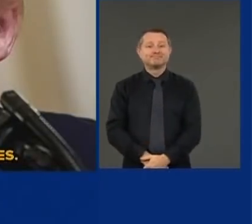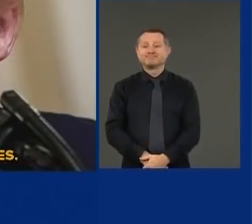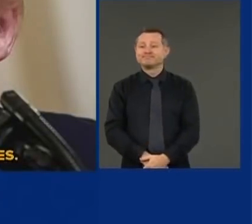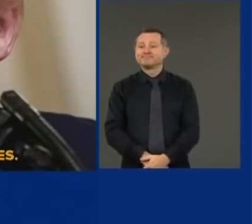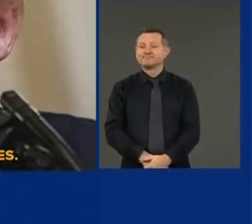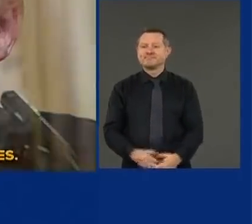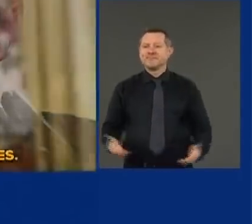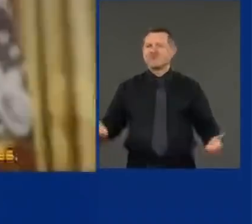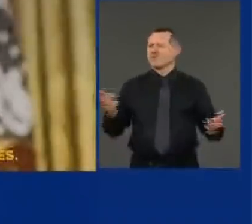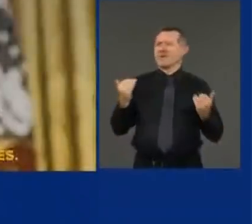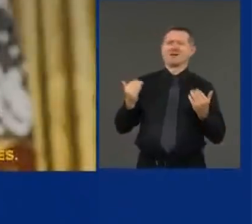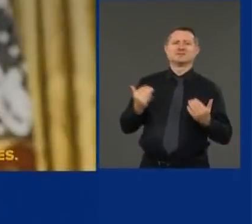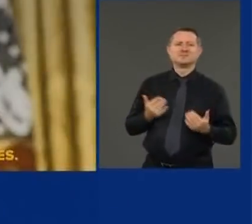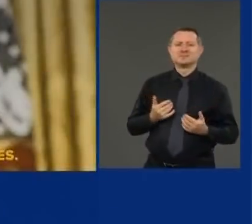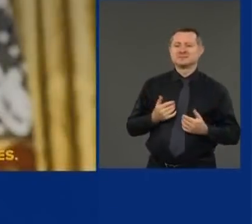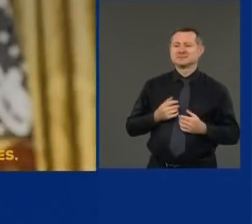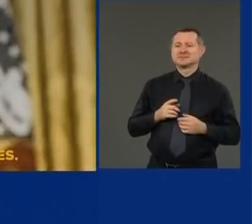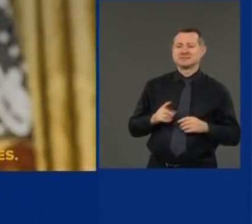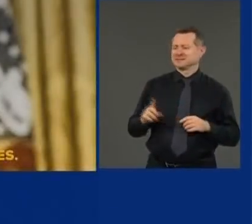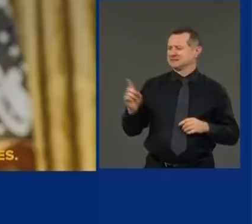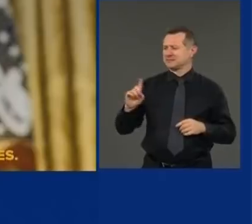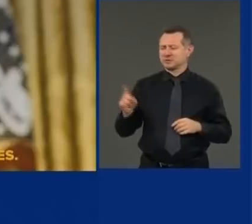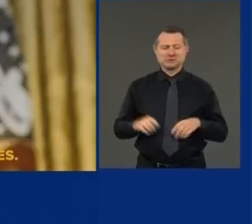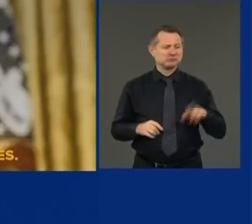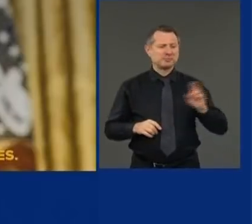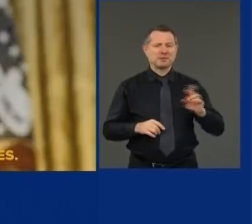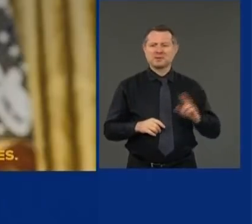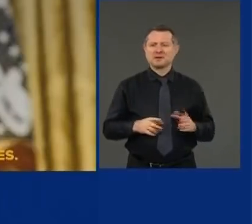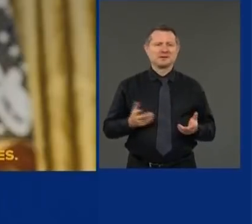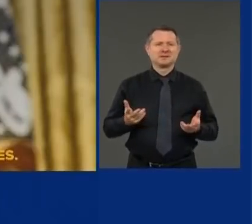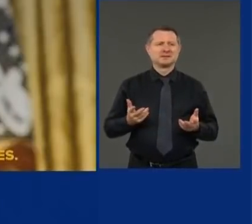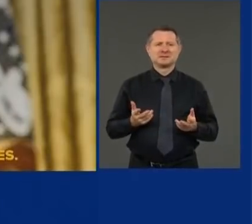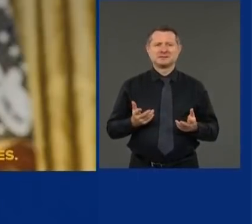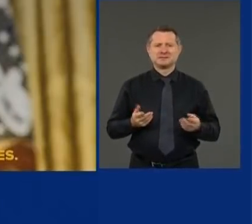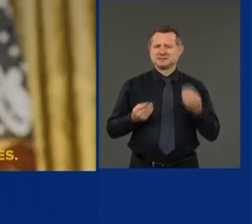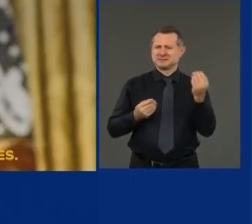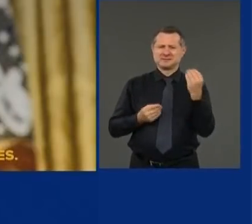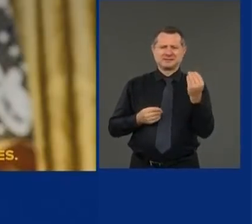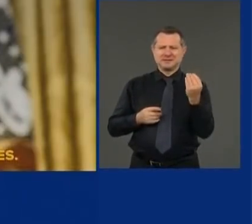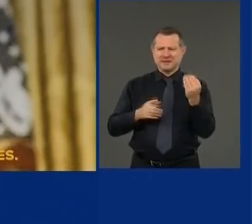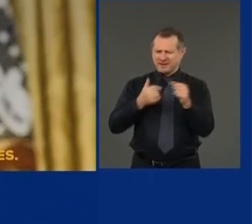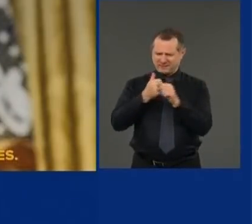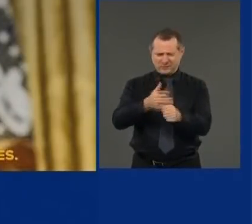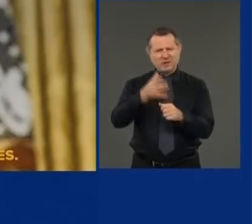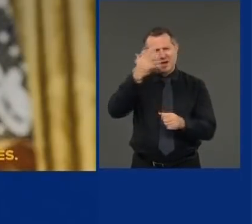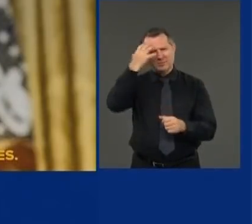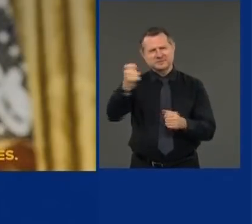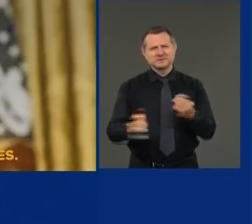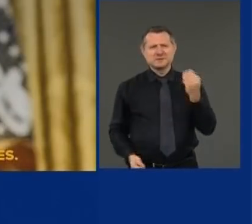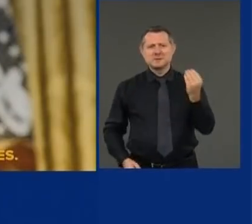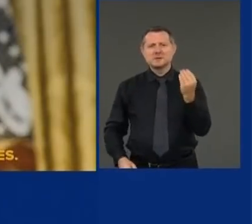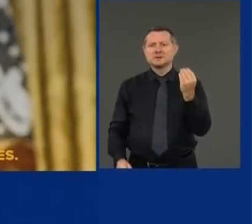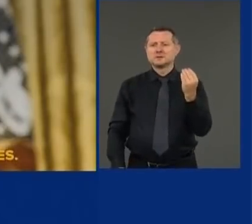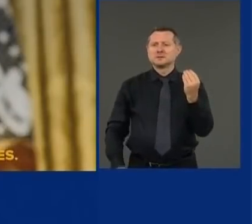VIRUS. HE IS ENABLING THE VIRUS. HOW DID THIS BECOME A POLITICAL